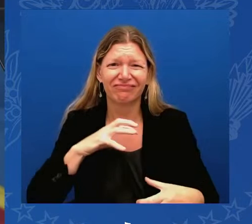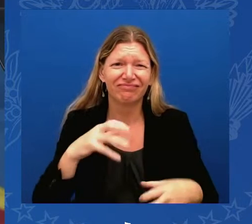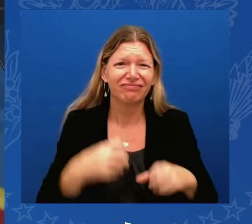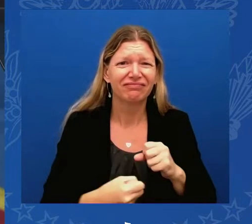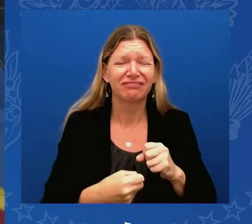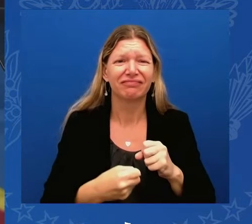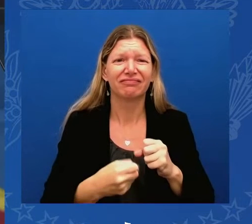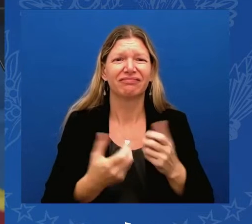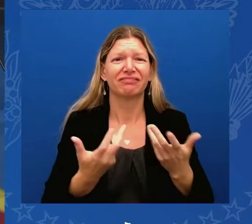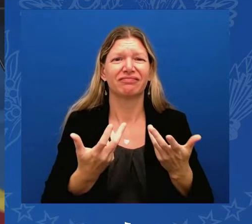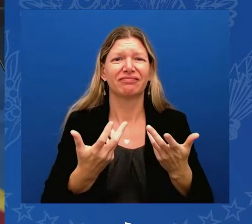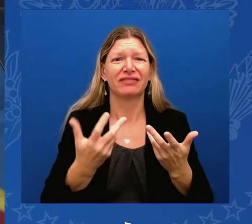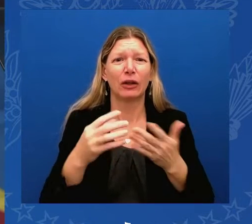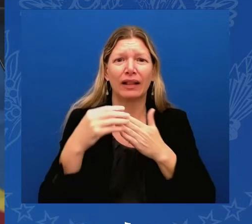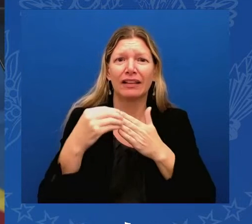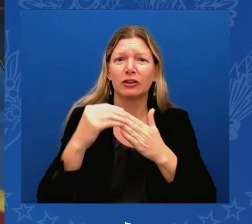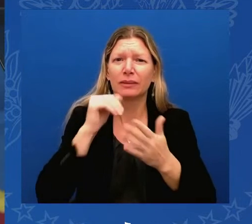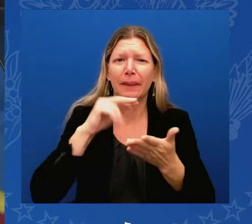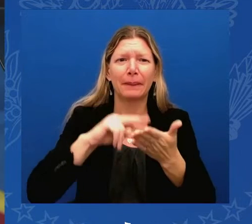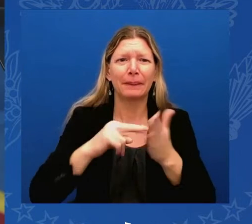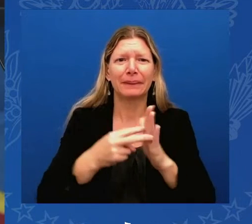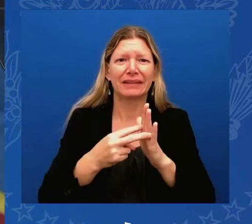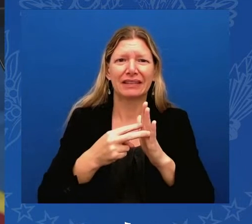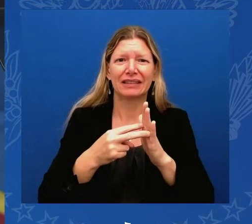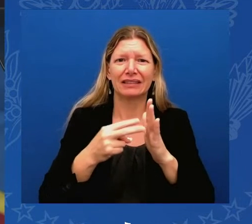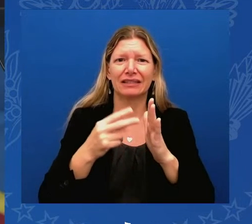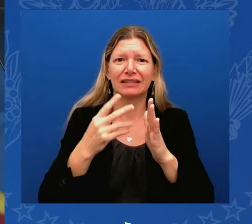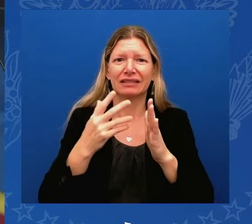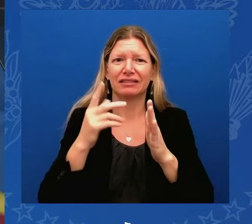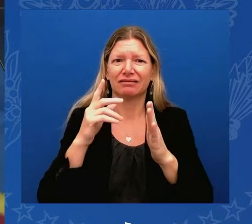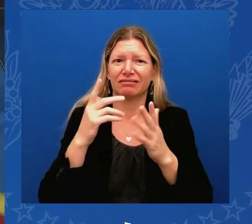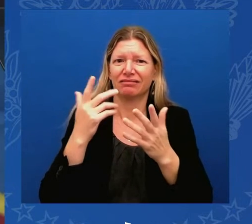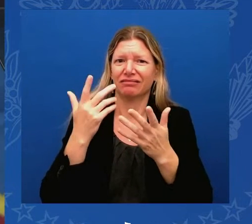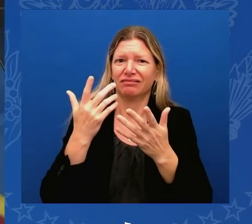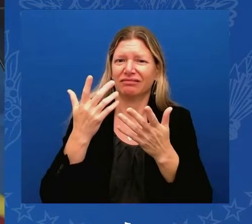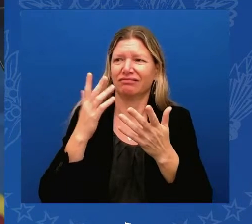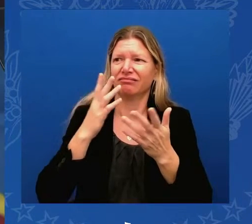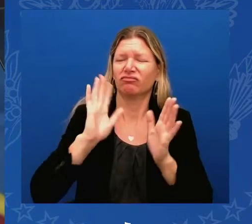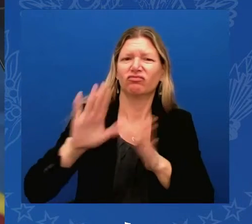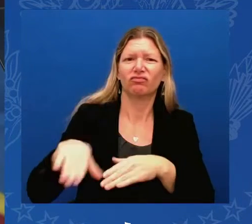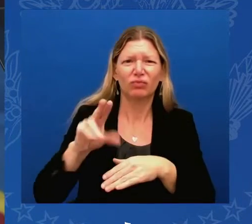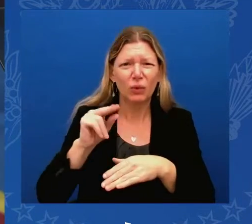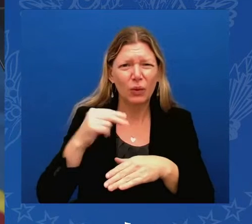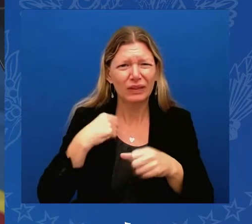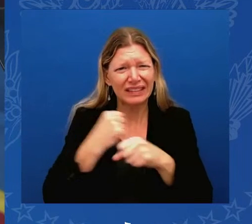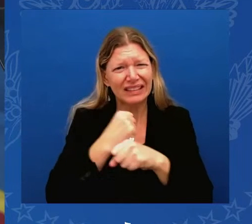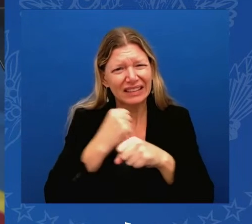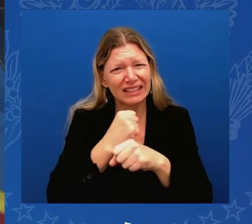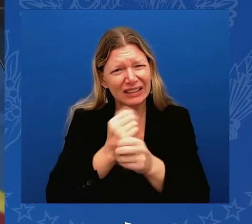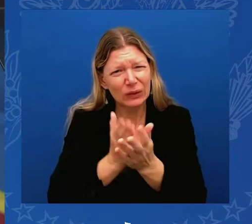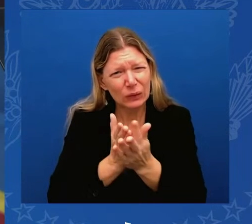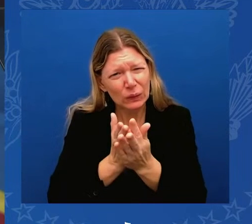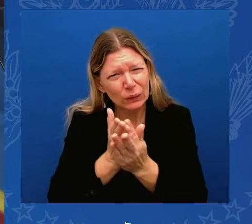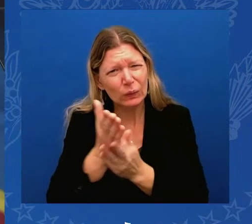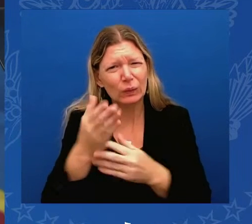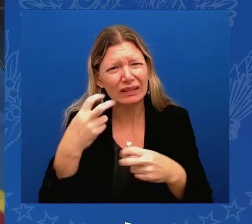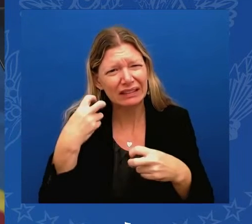and heartbreak to find a solution. It's about doing what you believe is right, even when it's hard and lonely.